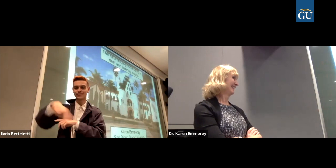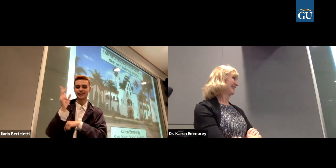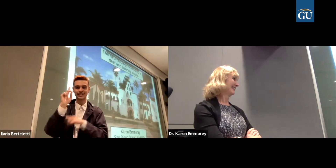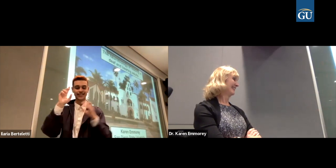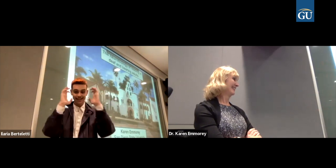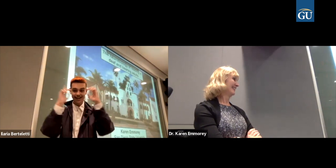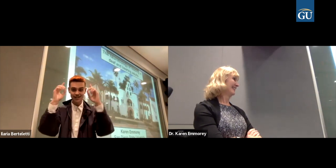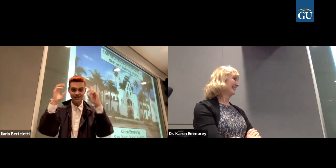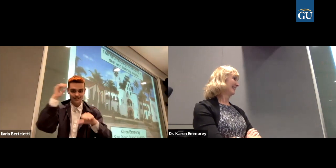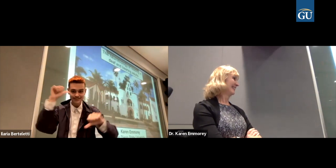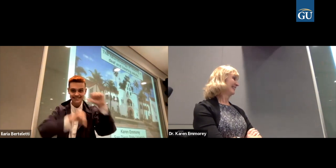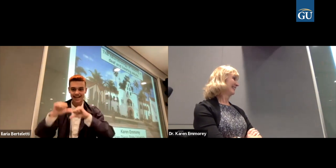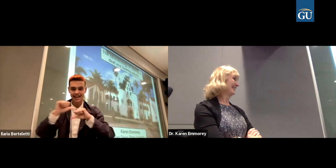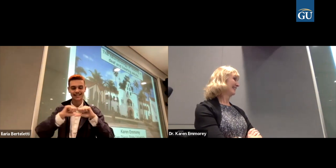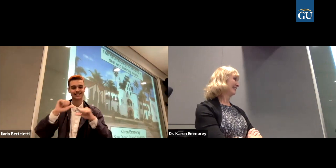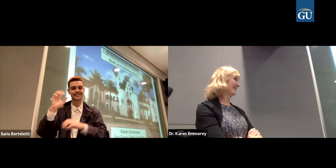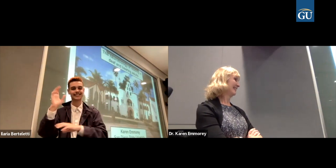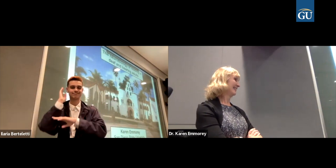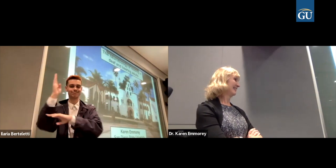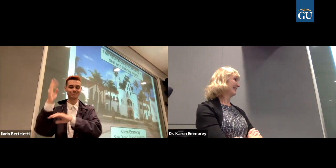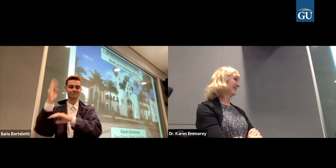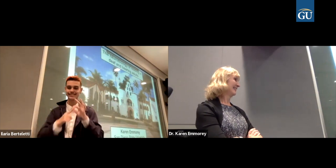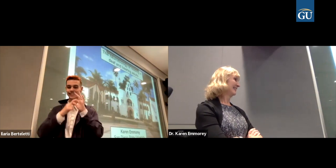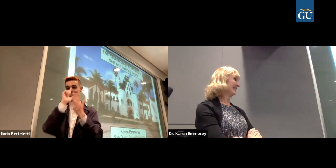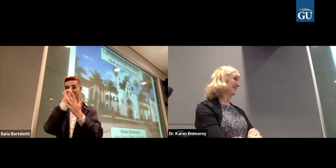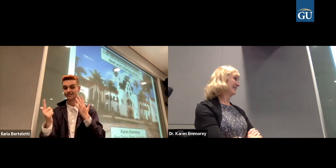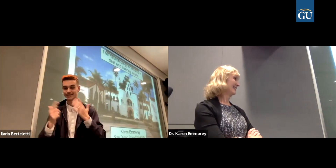lecture hosted by Gallaudet University.this lecture series.